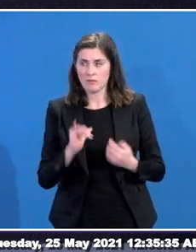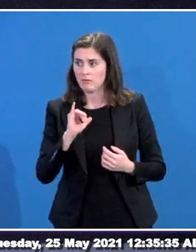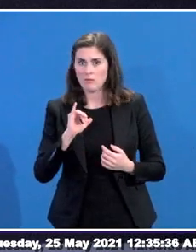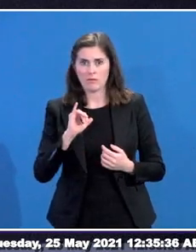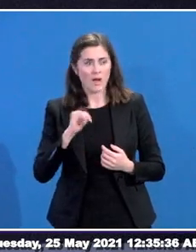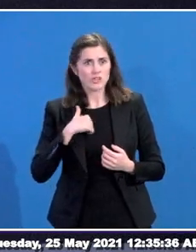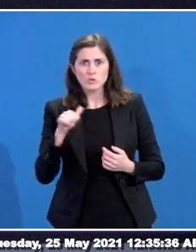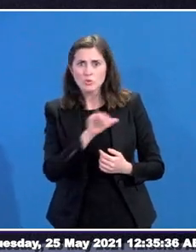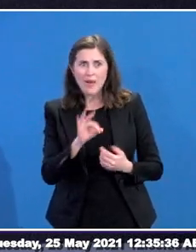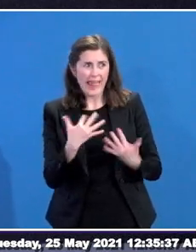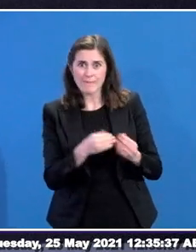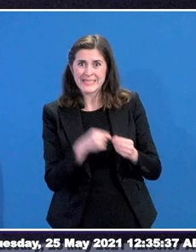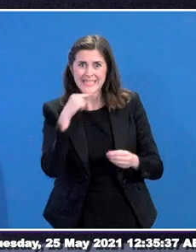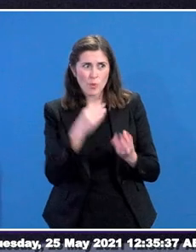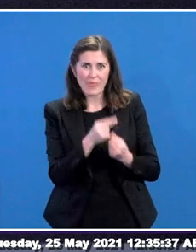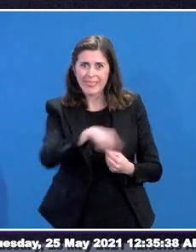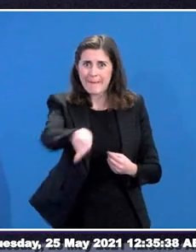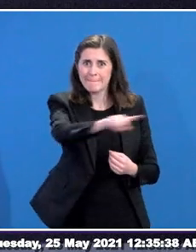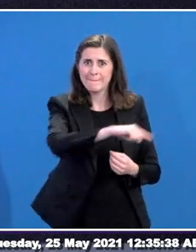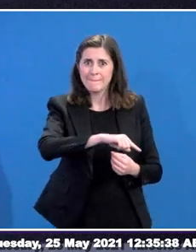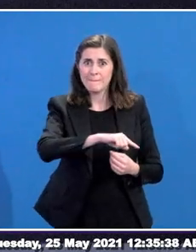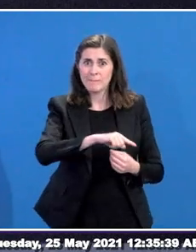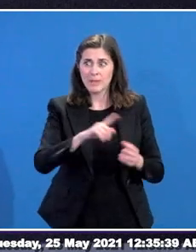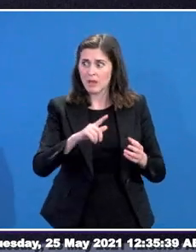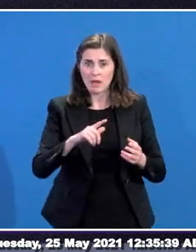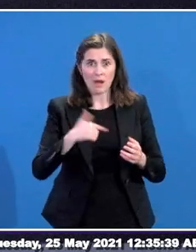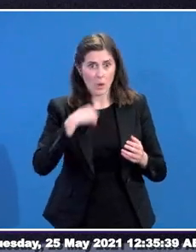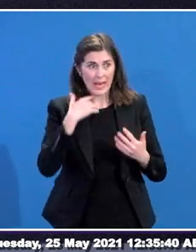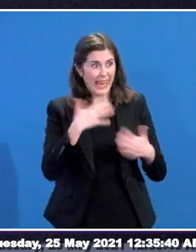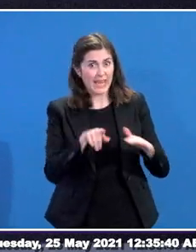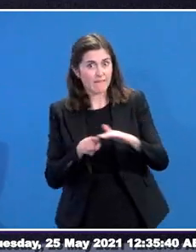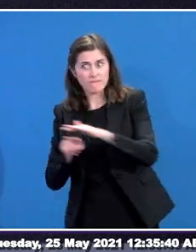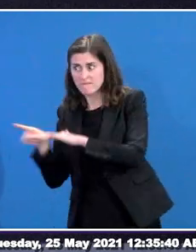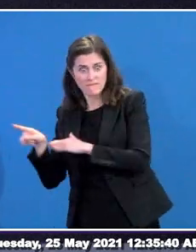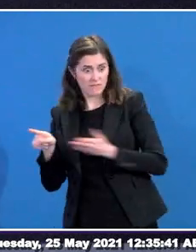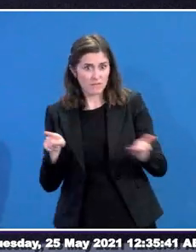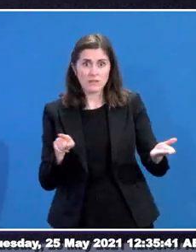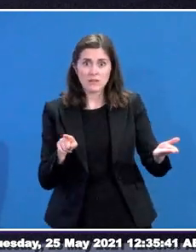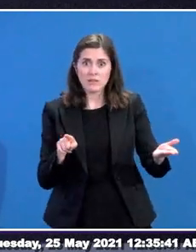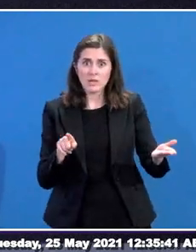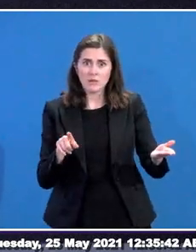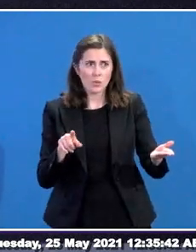How can I leave --- then what can I do?